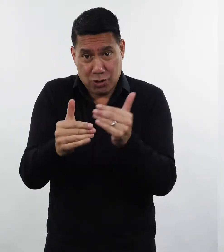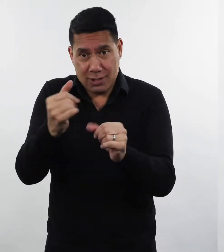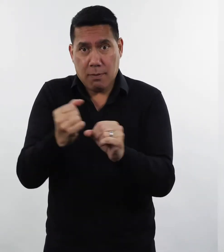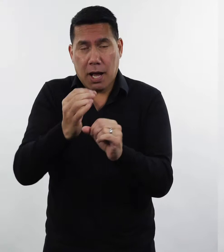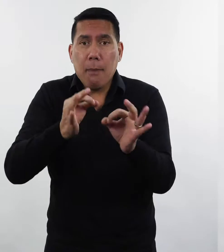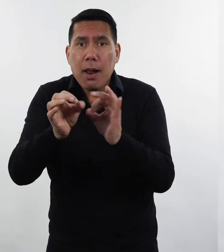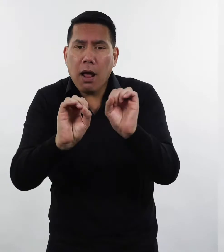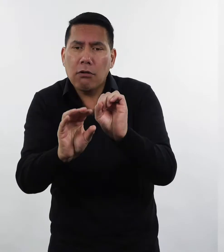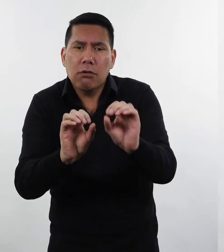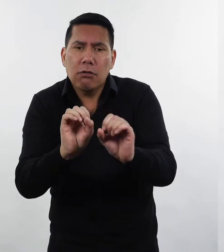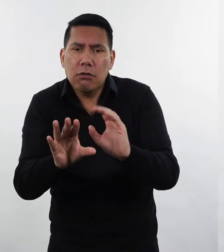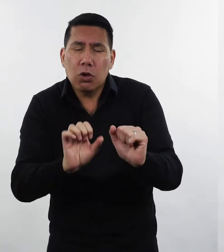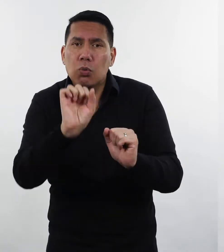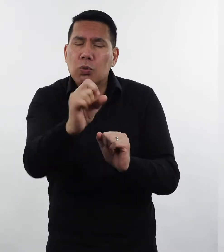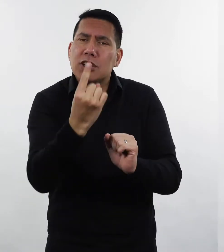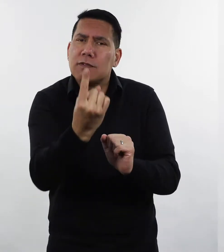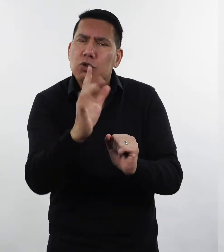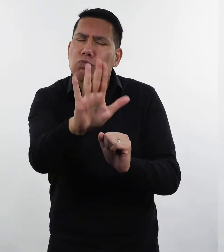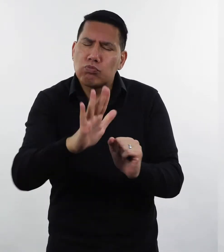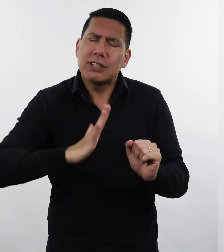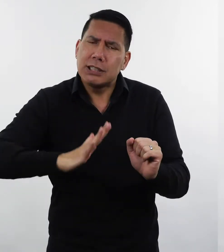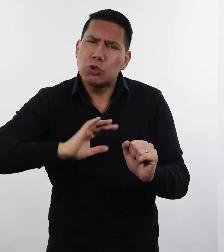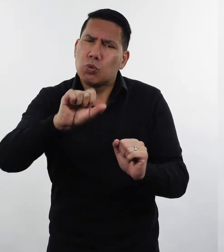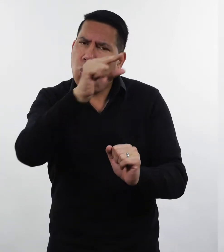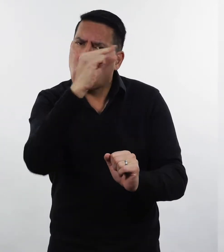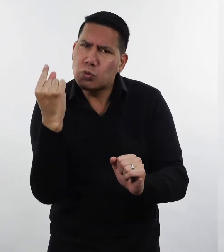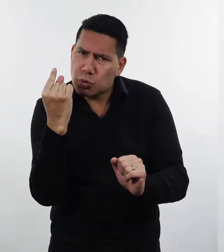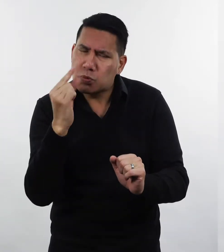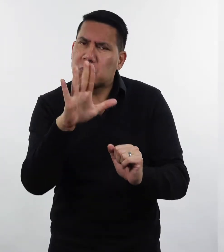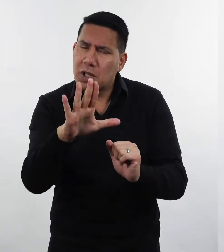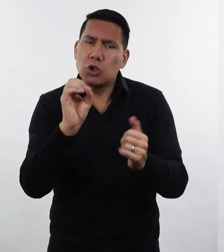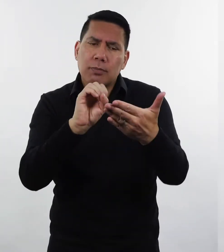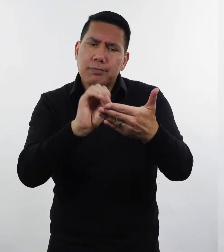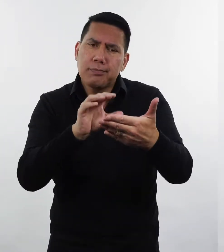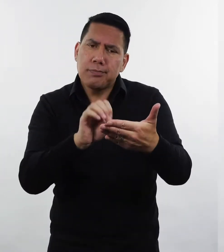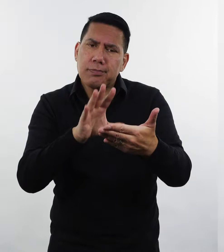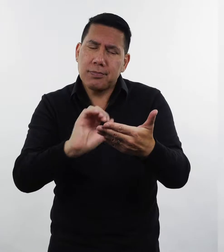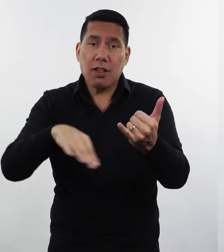individualised to meet your goals and these should be stated in the final plan.